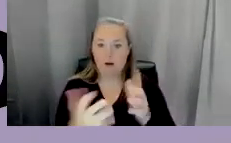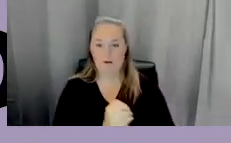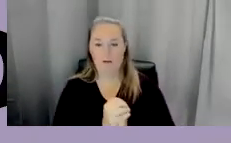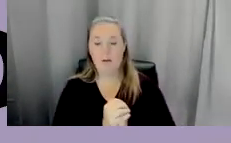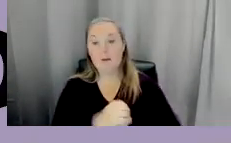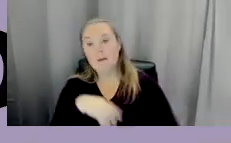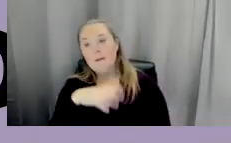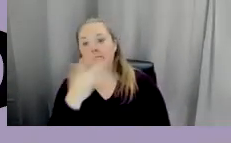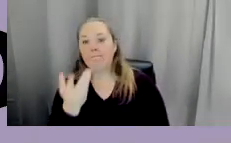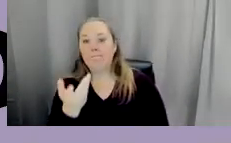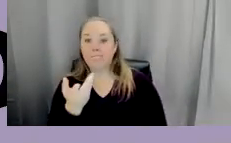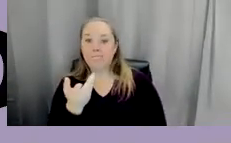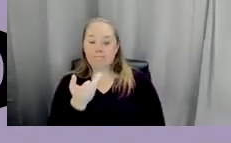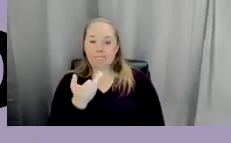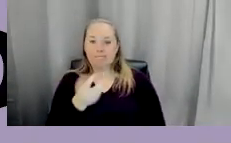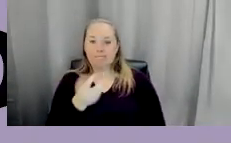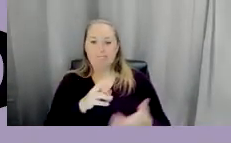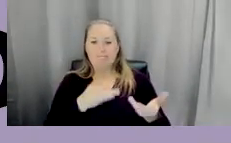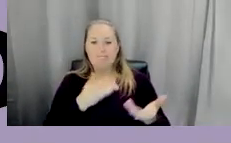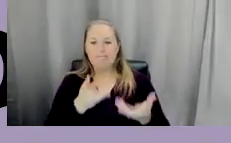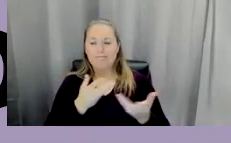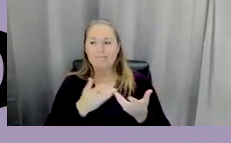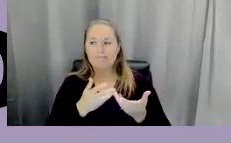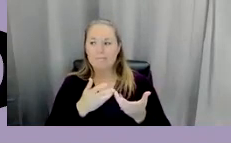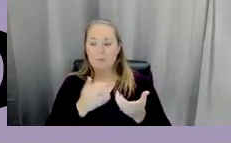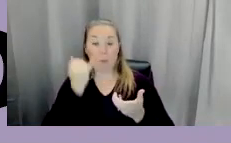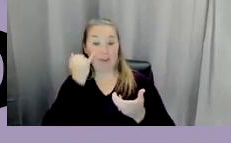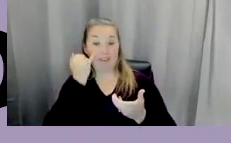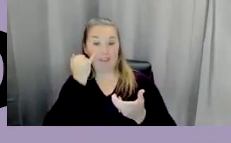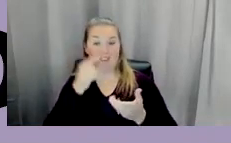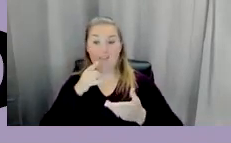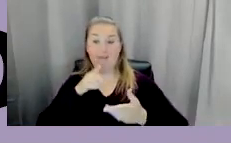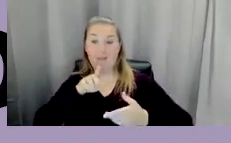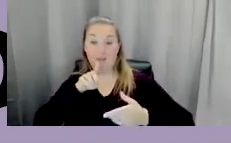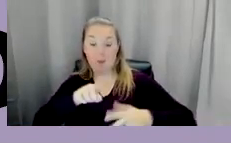A COMMUNITY, ABOUT THEIR BARRIERS, THEIR STRENGTHS,